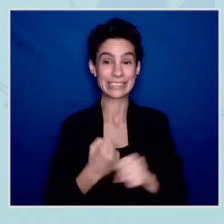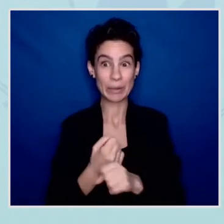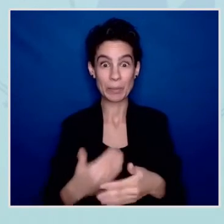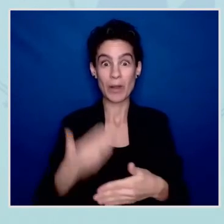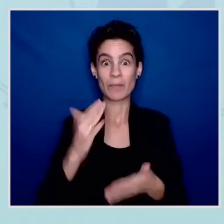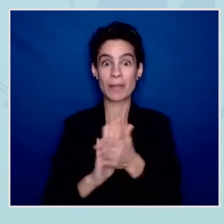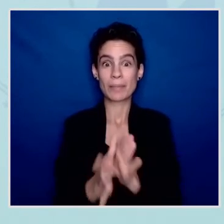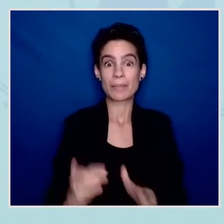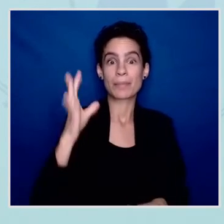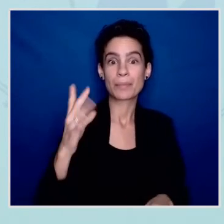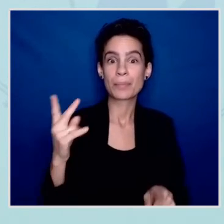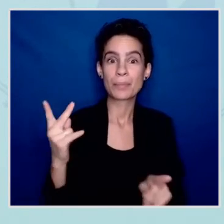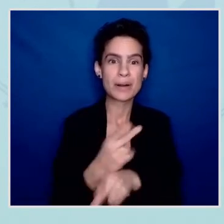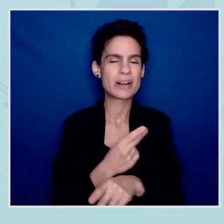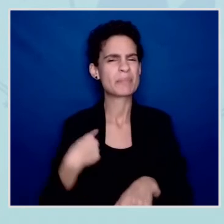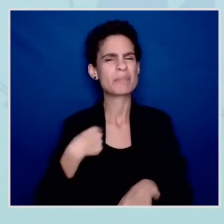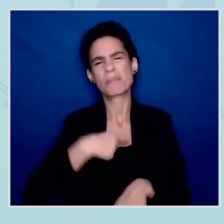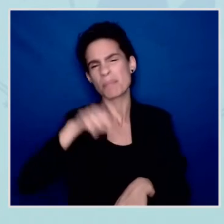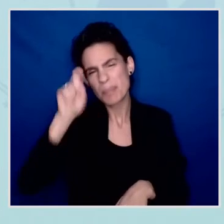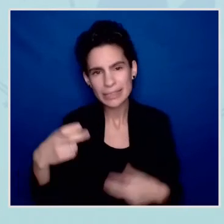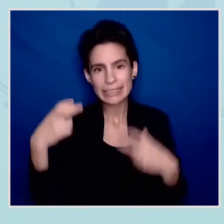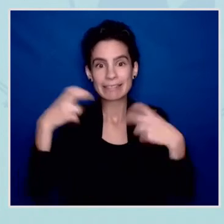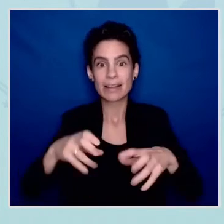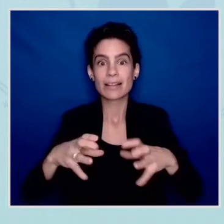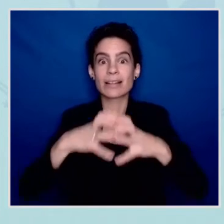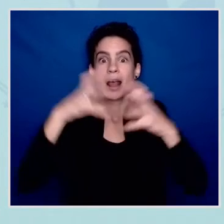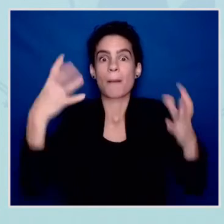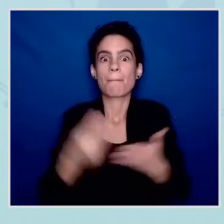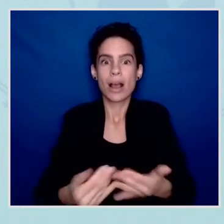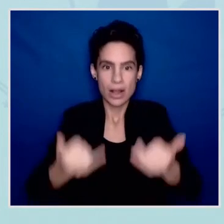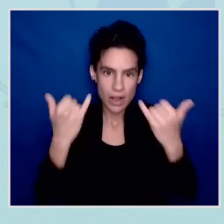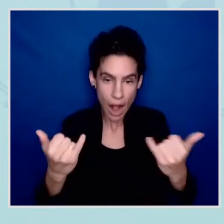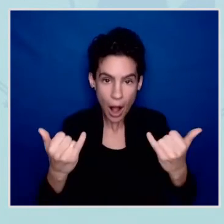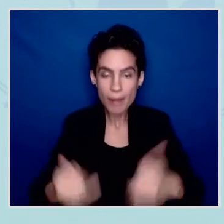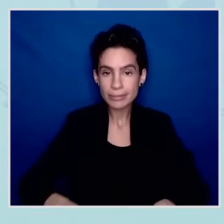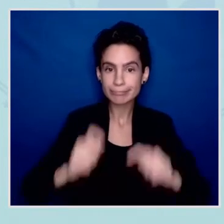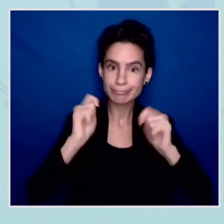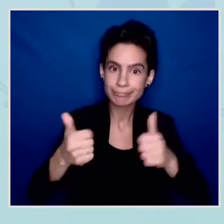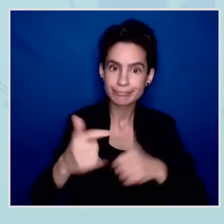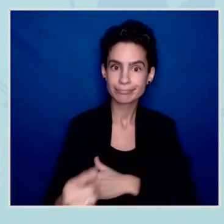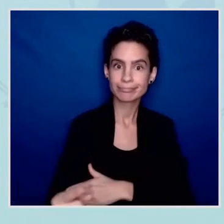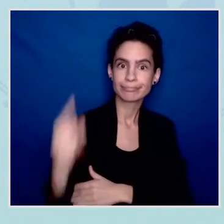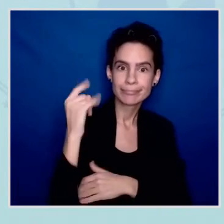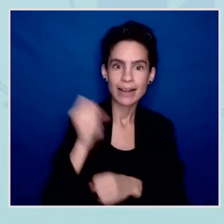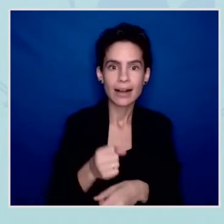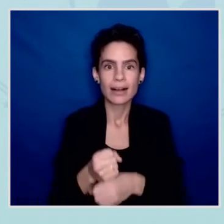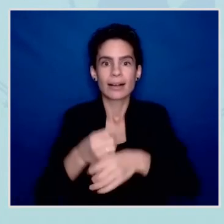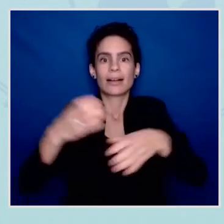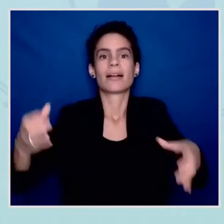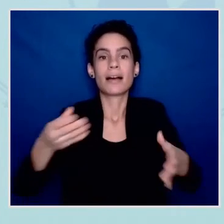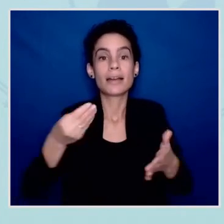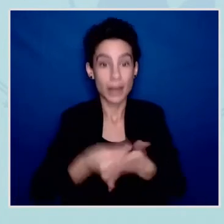ECONOMIST, LEFT RIGHT AND CENTER IS THAT IN ORDER TO KEEP THE ECONOMY FROM COLLAPSING